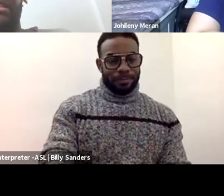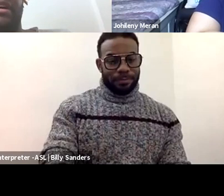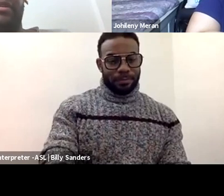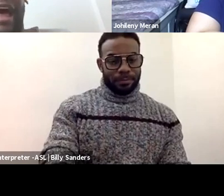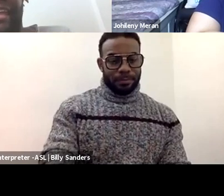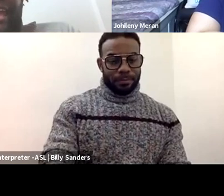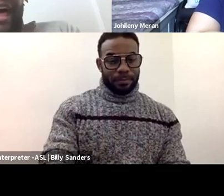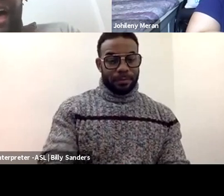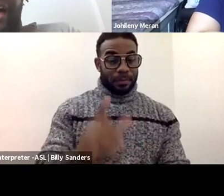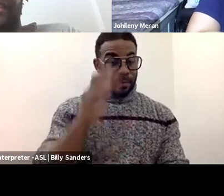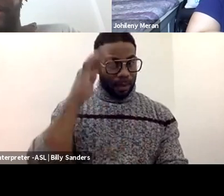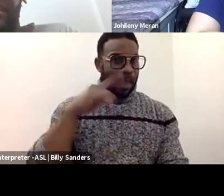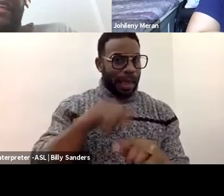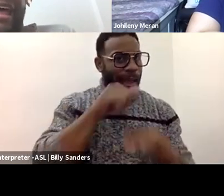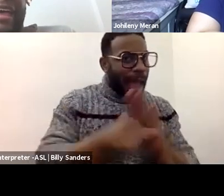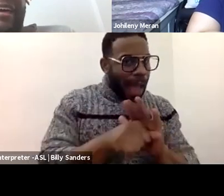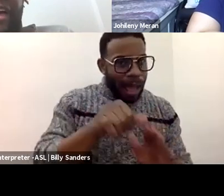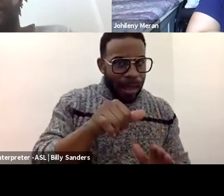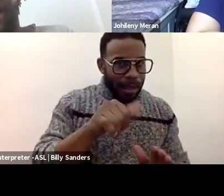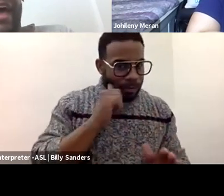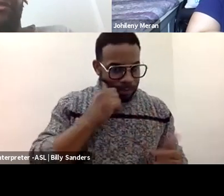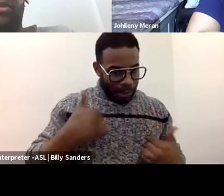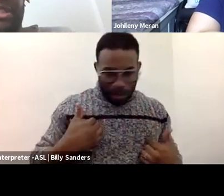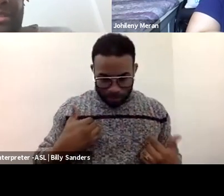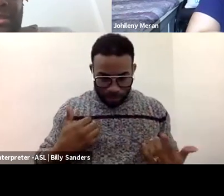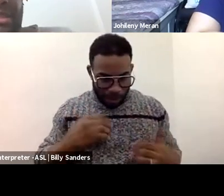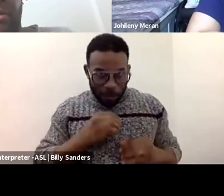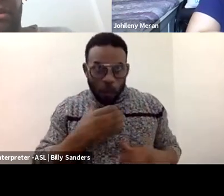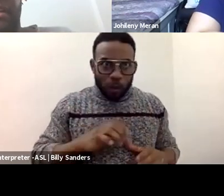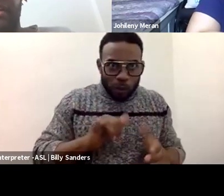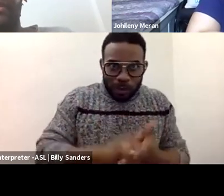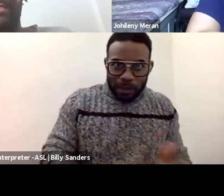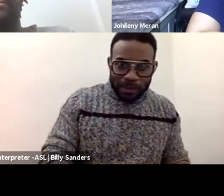to know that I cannot hide the melanin that I have. I have no wish to do so but even if